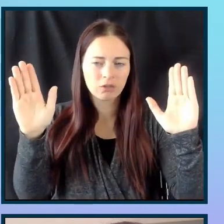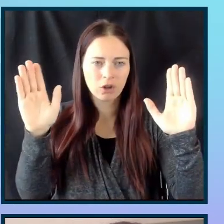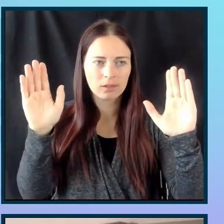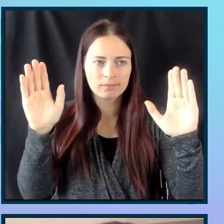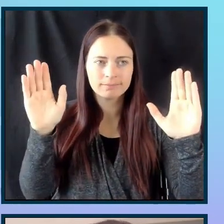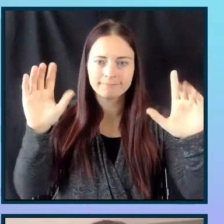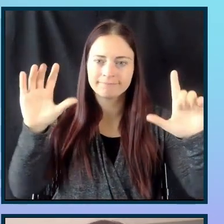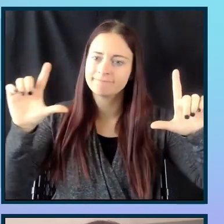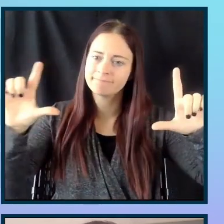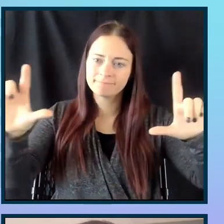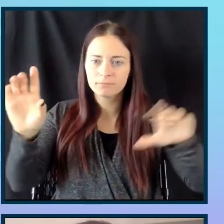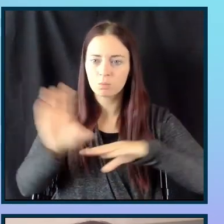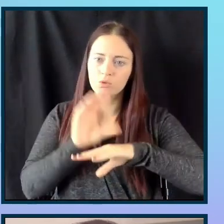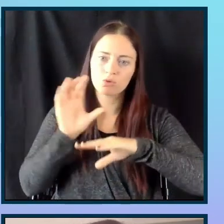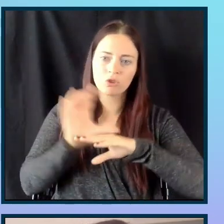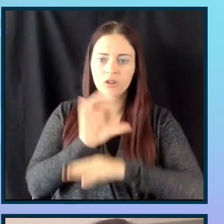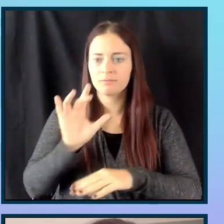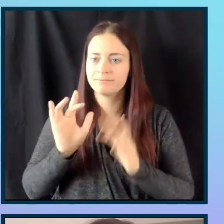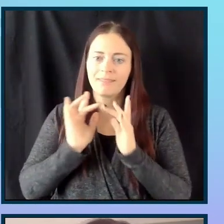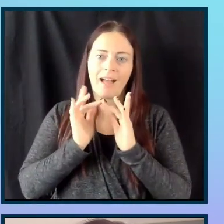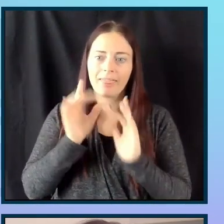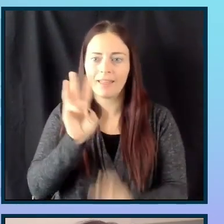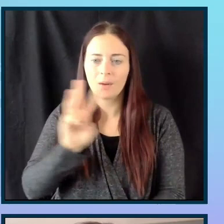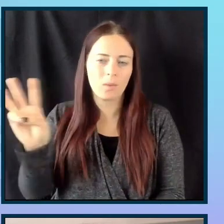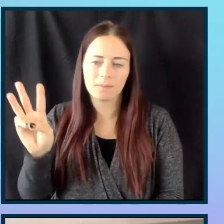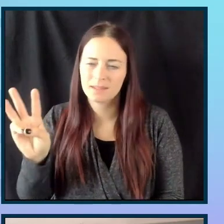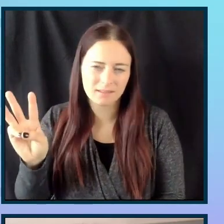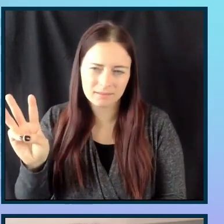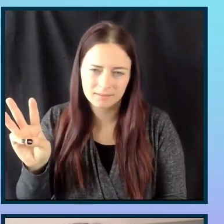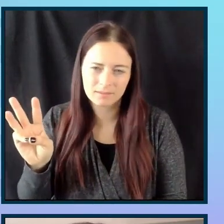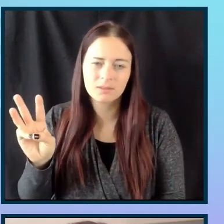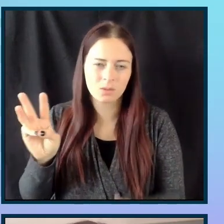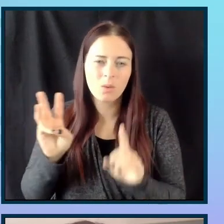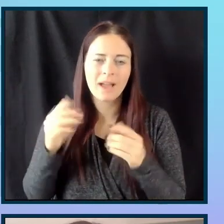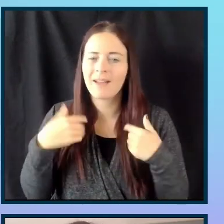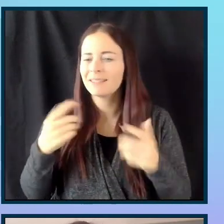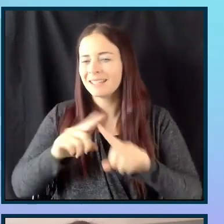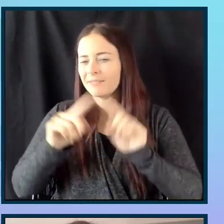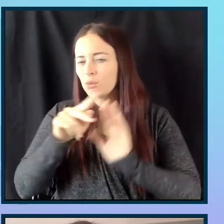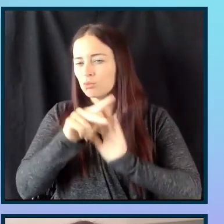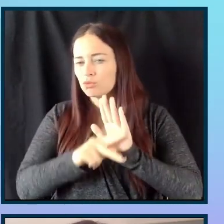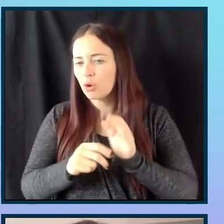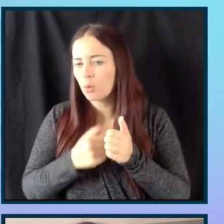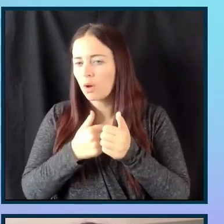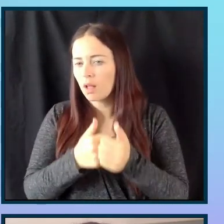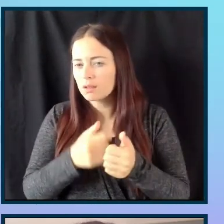and protocols is a way that you can incorporate that. There's some real examples of that today.